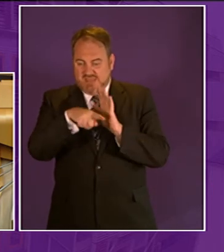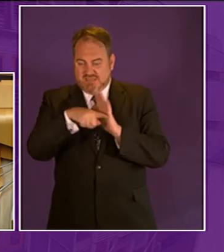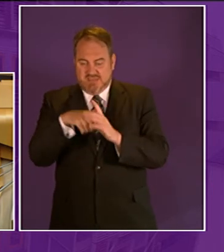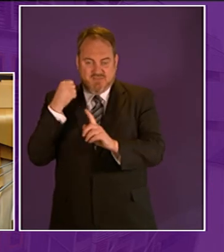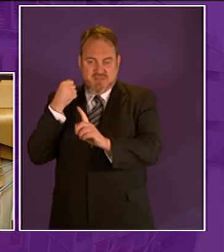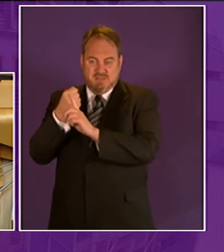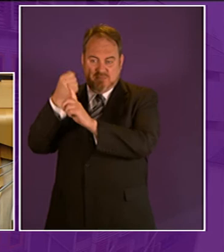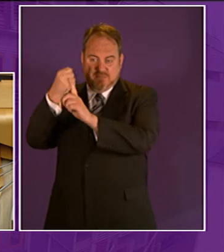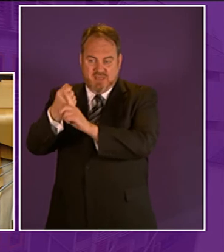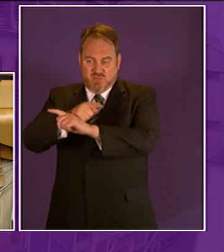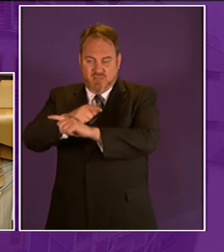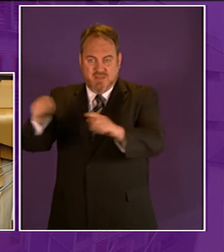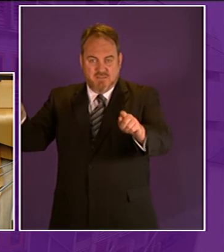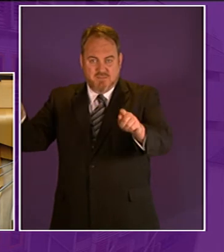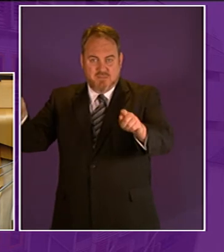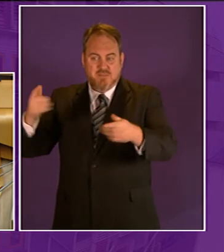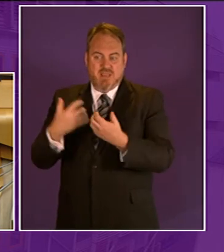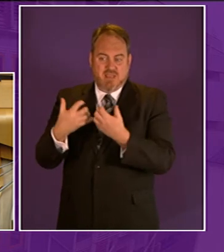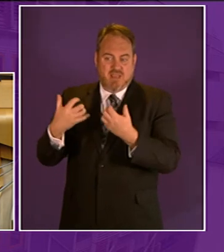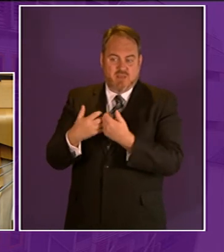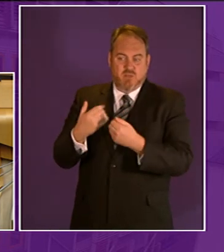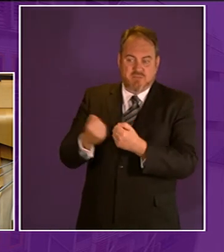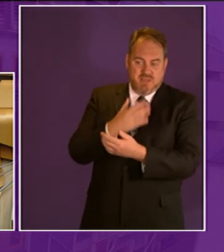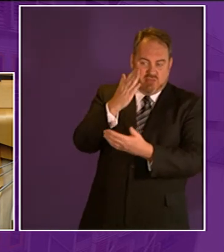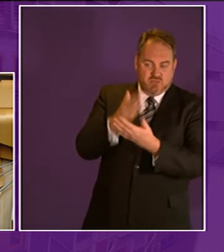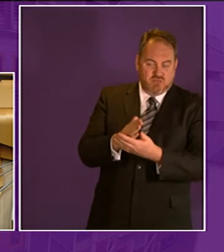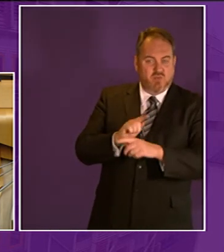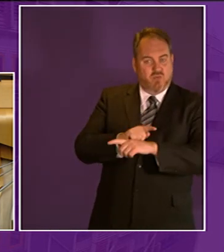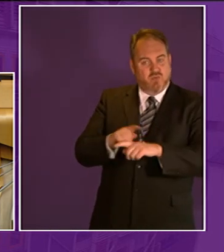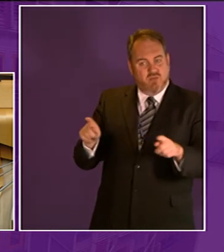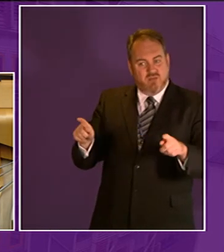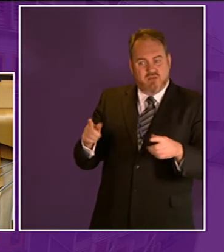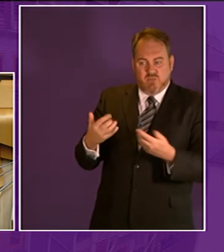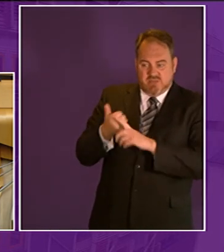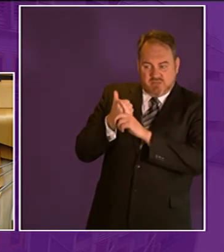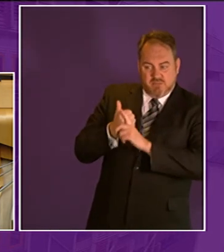What support can be given to student constituents of mine whose pathways into employment or